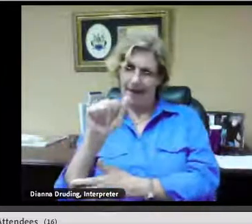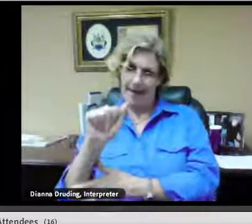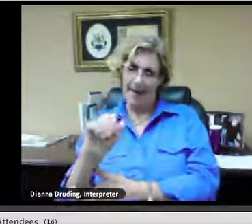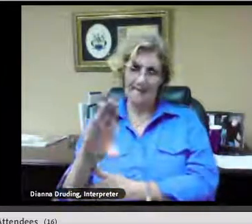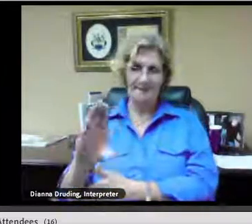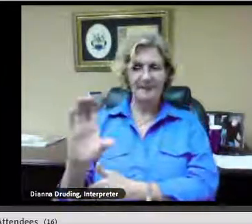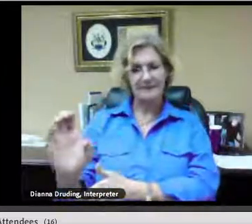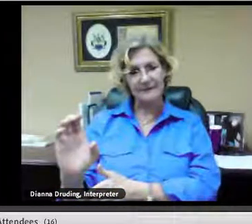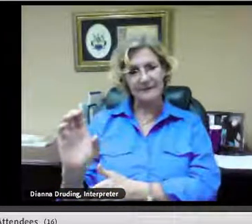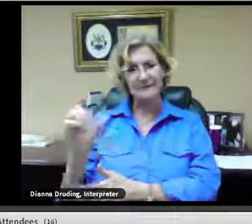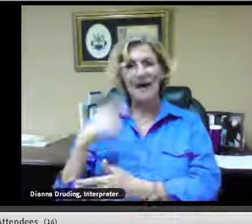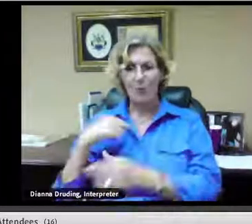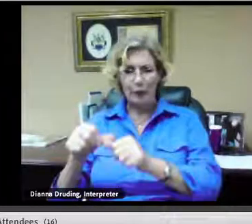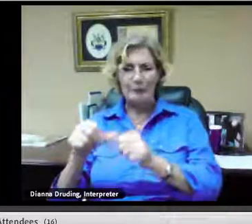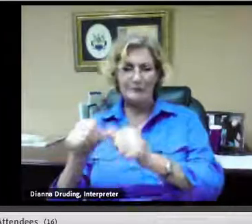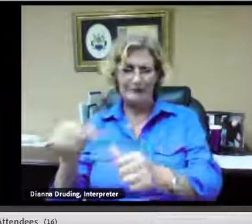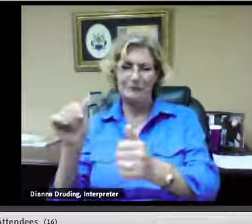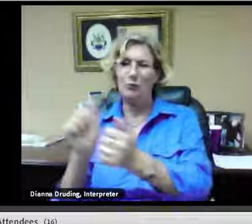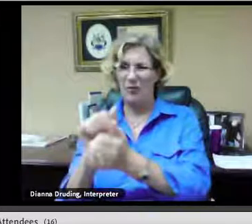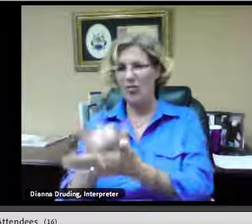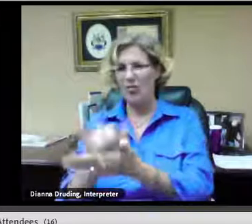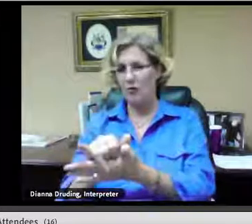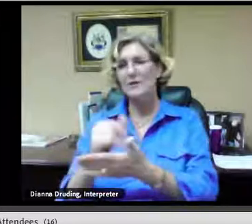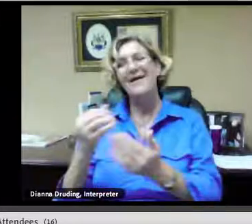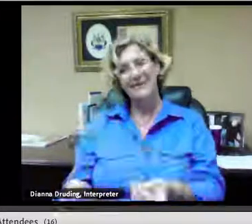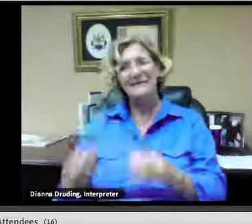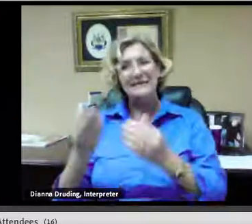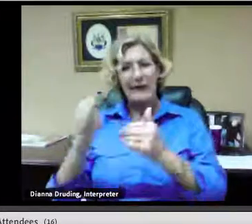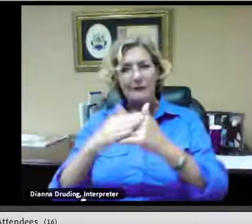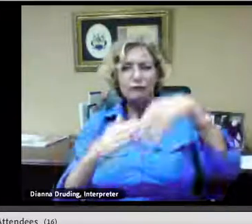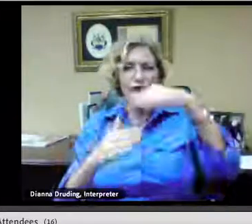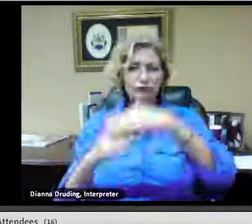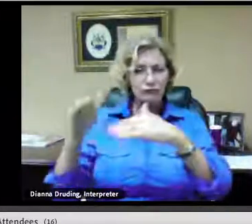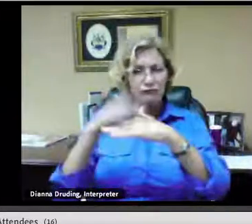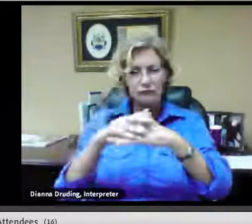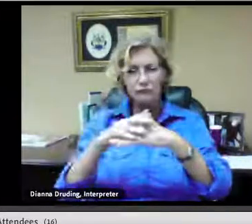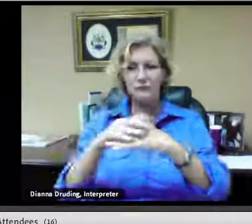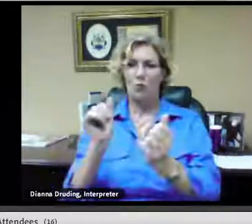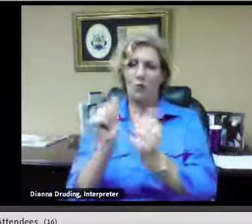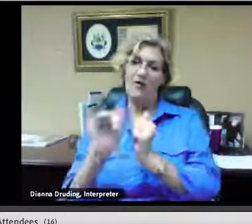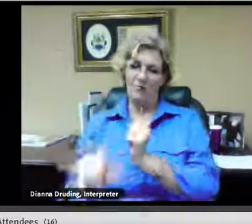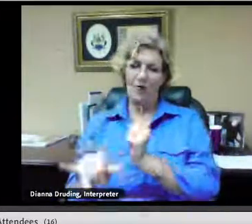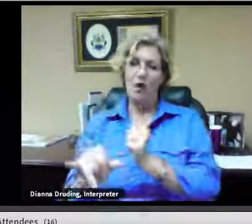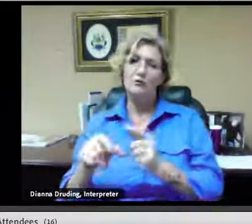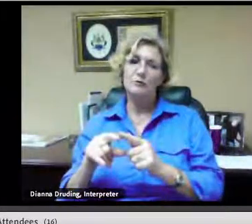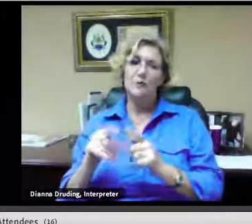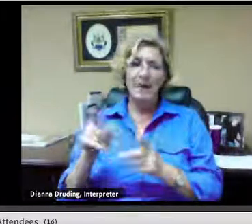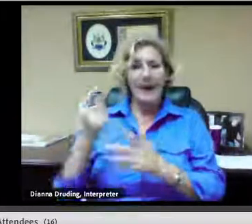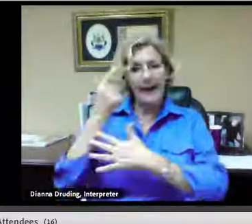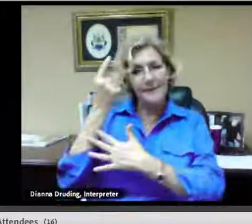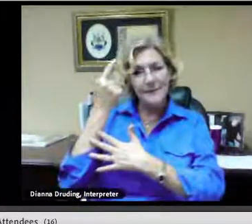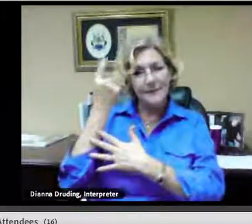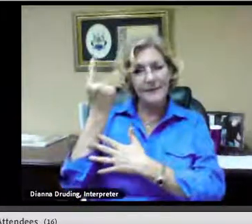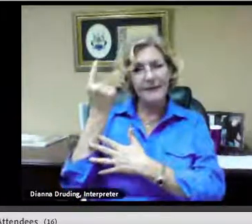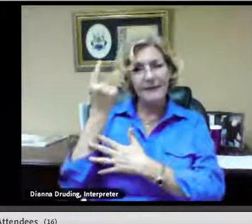But there is a lot of overlap with these, so I think it's important that, you know,